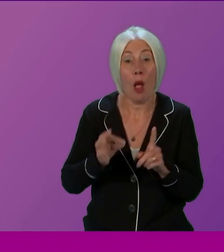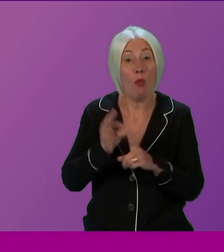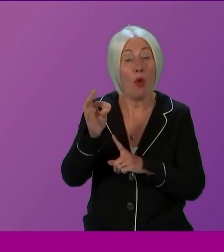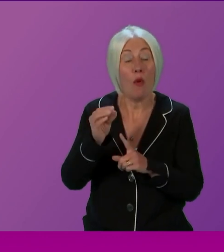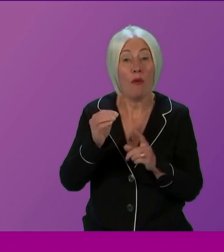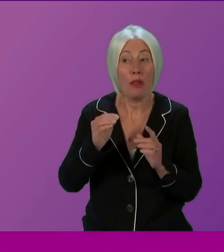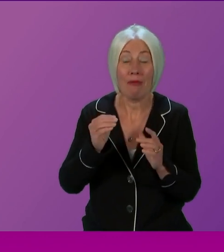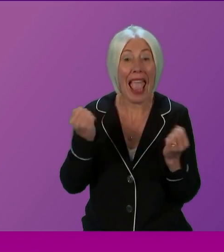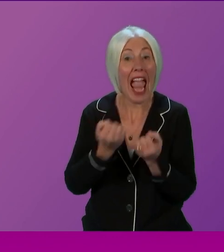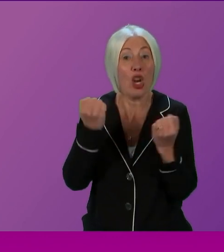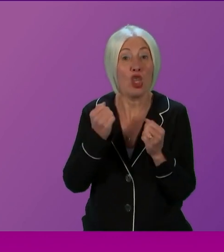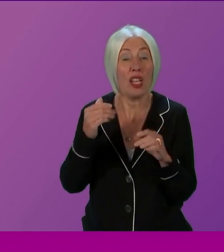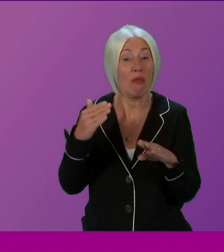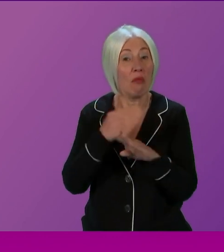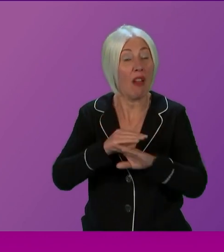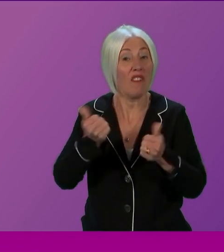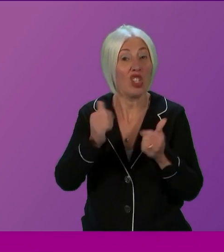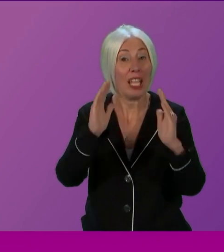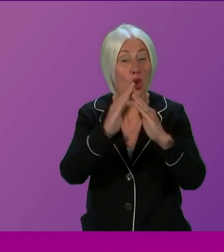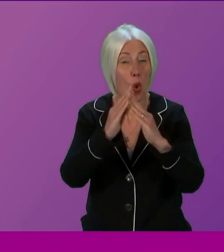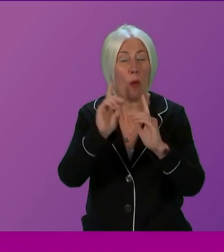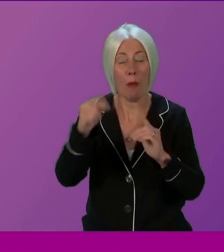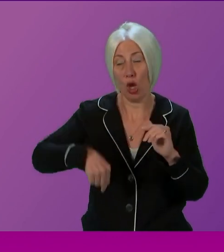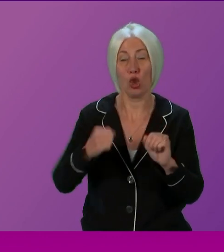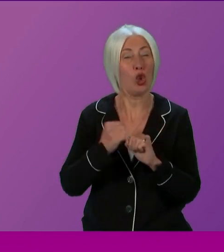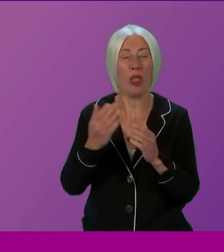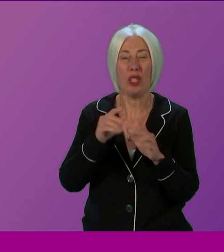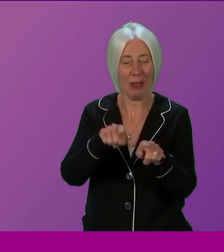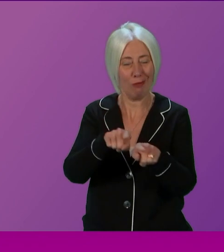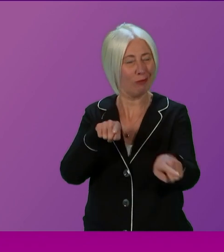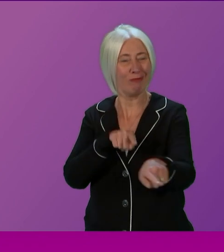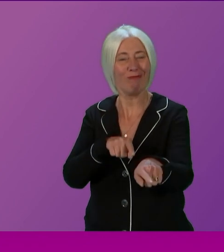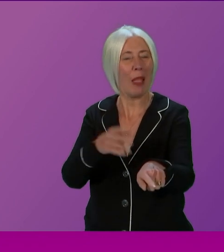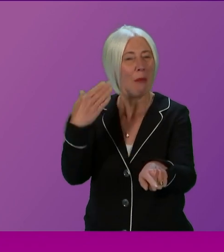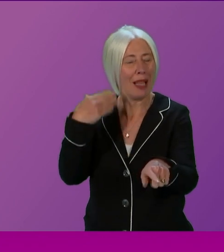in homes—an area in which Scotland has, sadly, lagged behind for too long. The